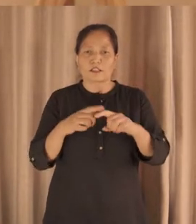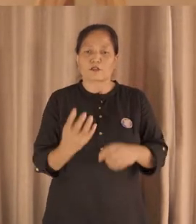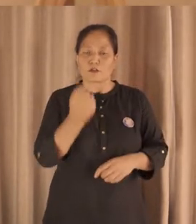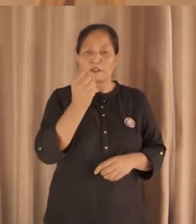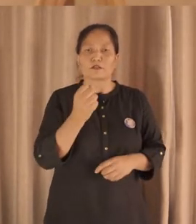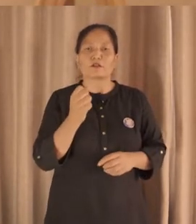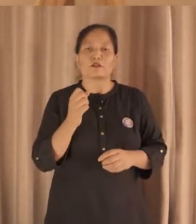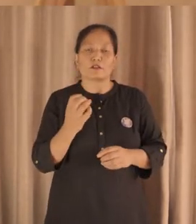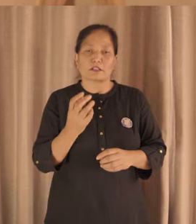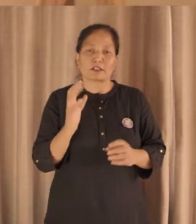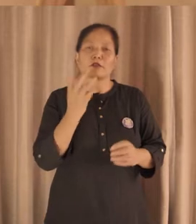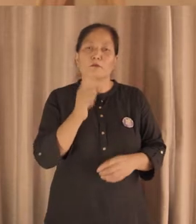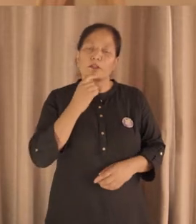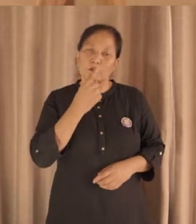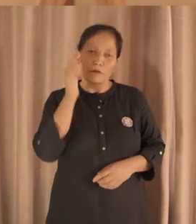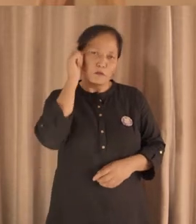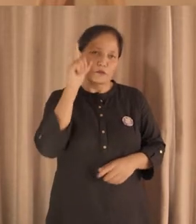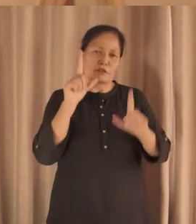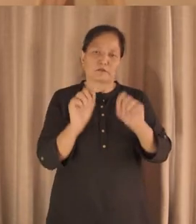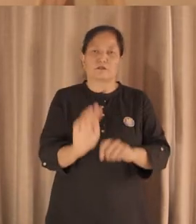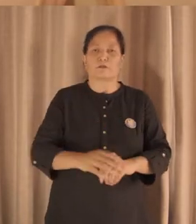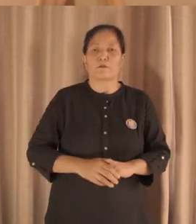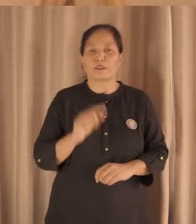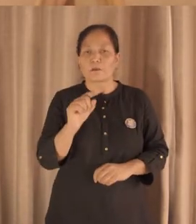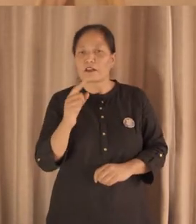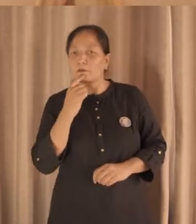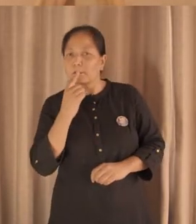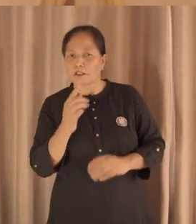are not and that they know everything unlike us. Such is the ideology that those who live